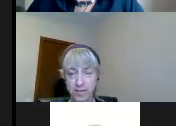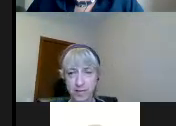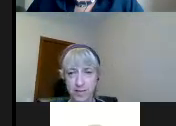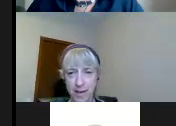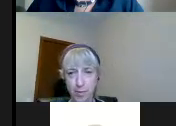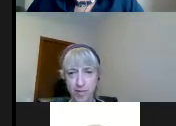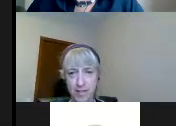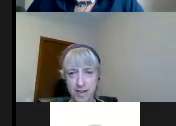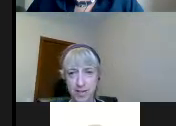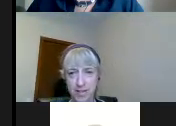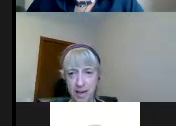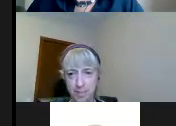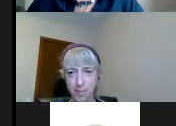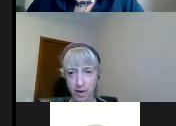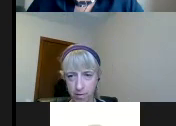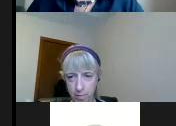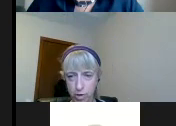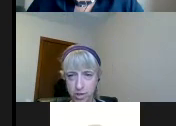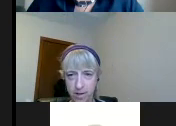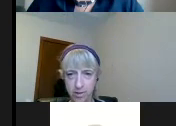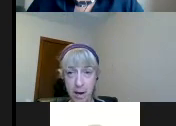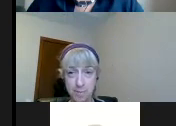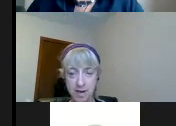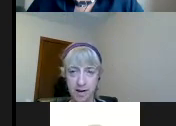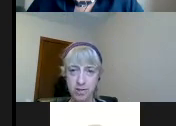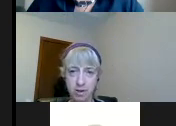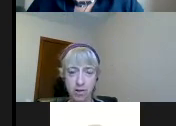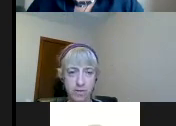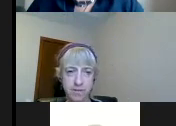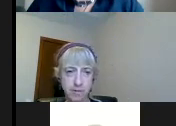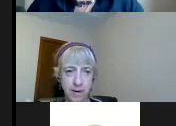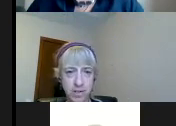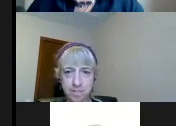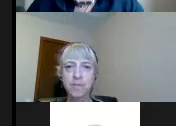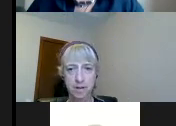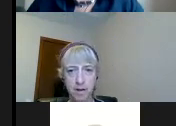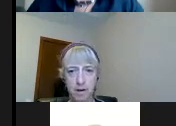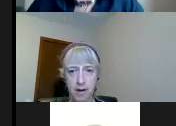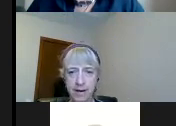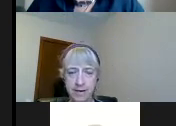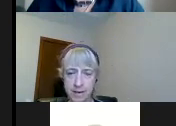Laura Plummer: Well, great. That was fantastic, DeLeana, we really appreciate your time today and to share all of this information.